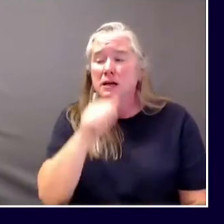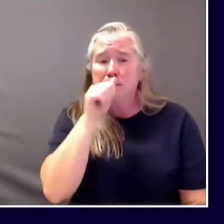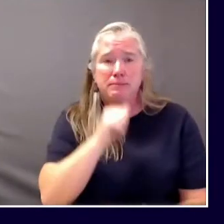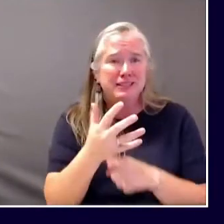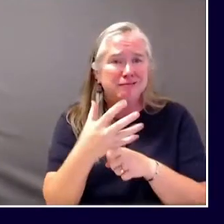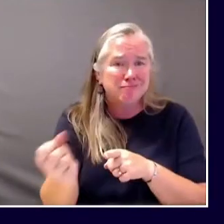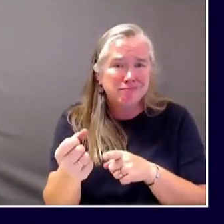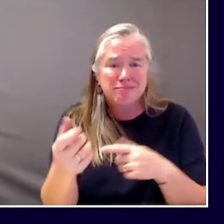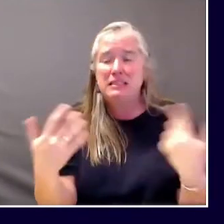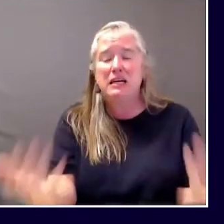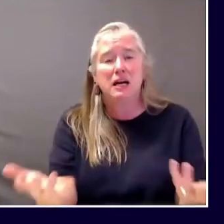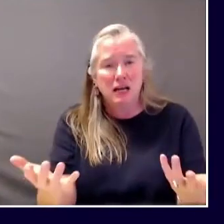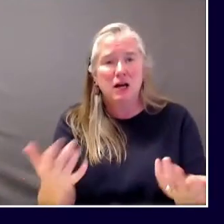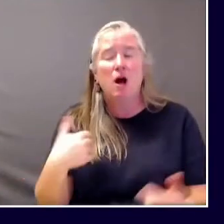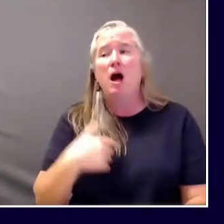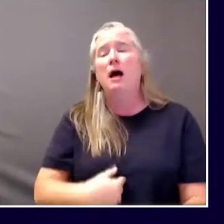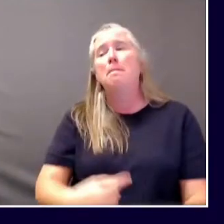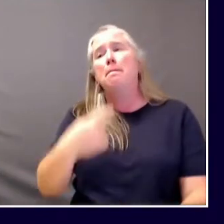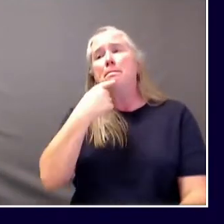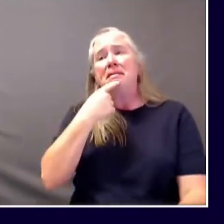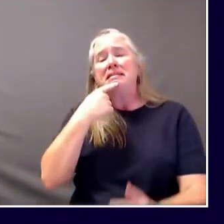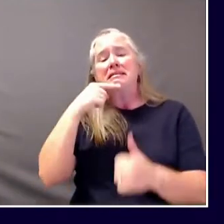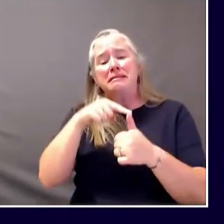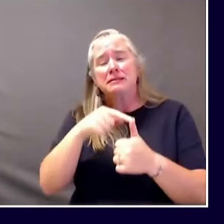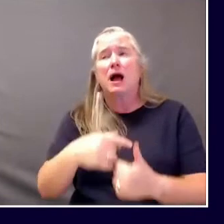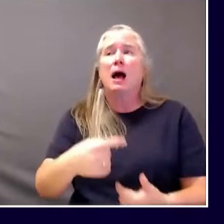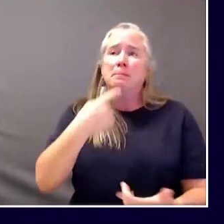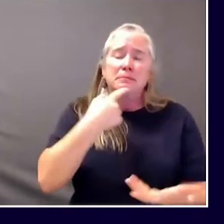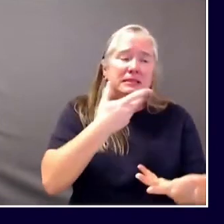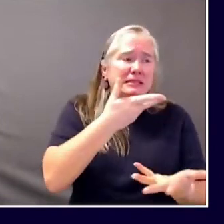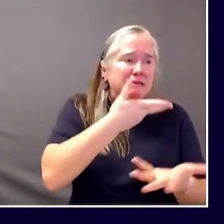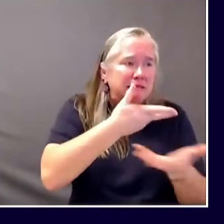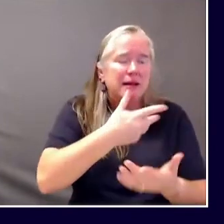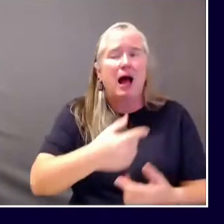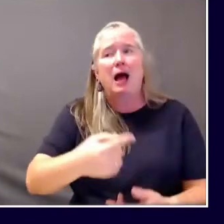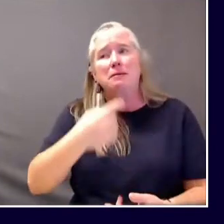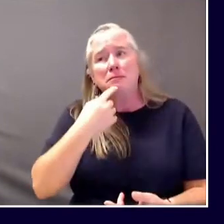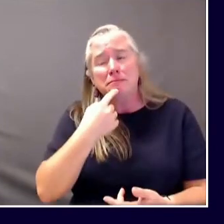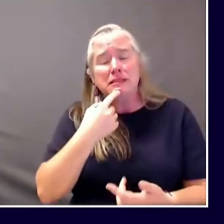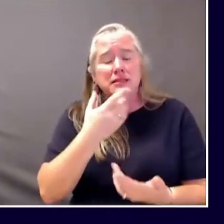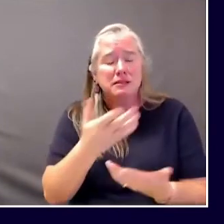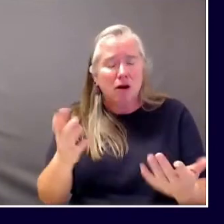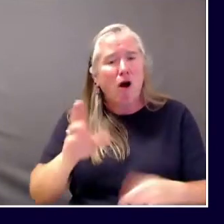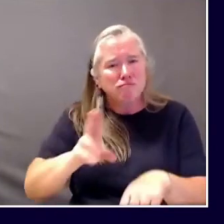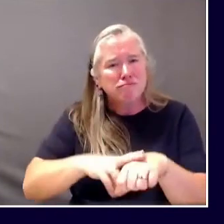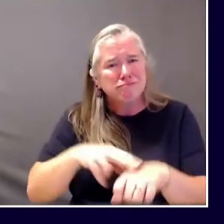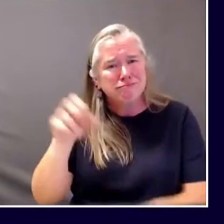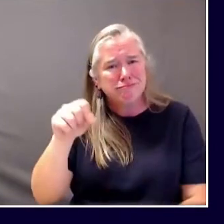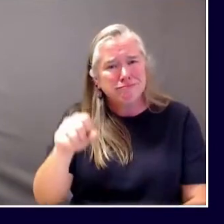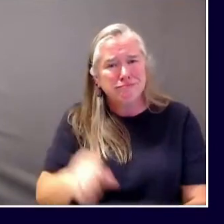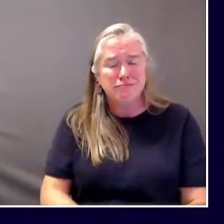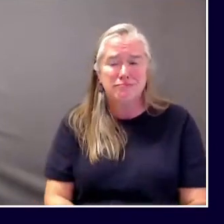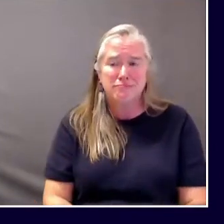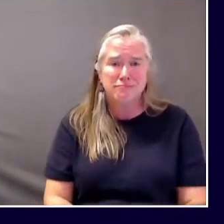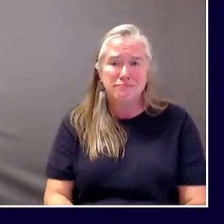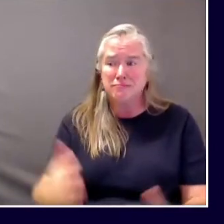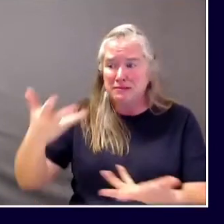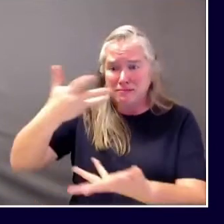are the things we all miss of course